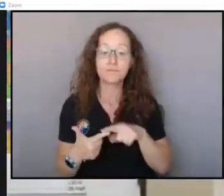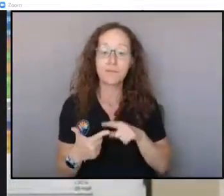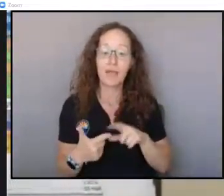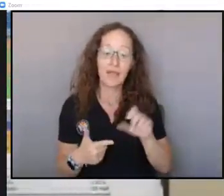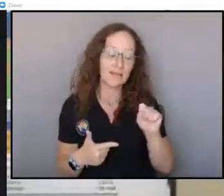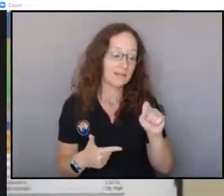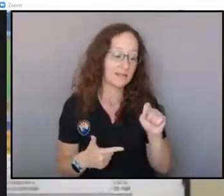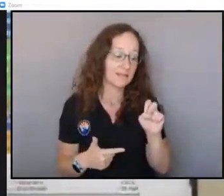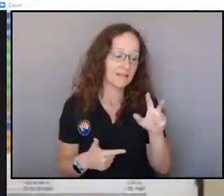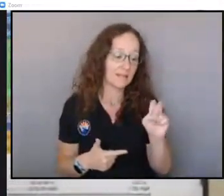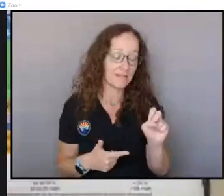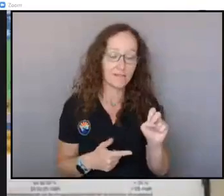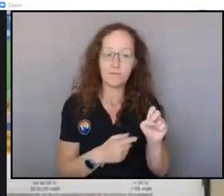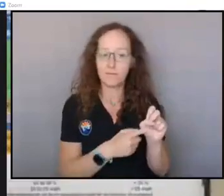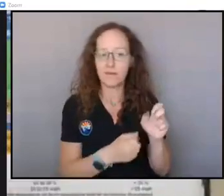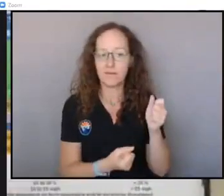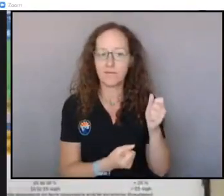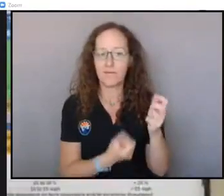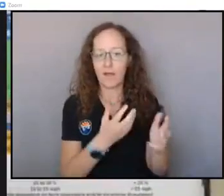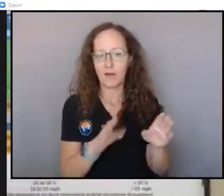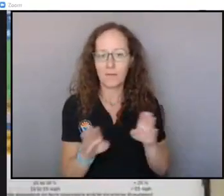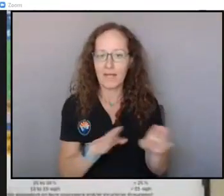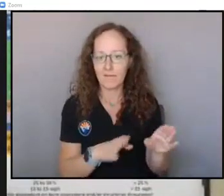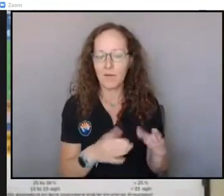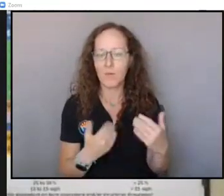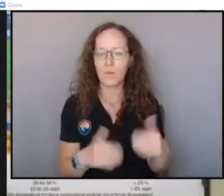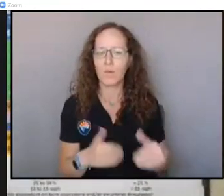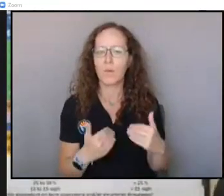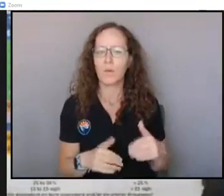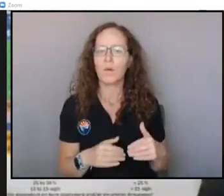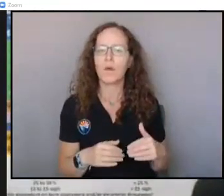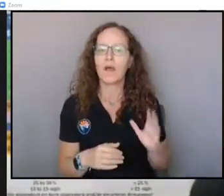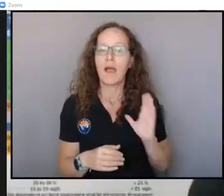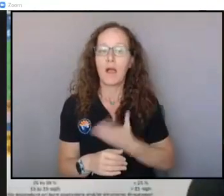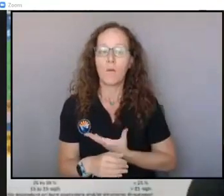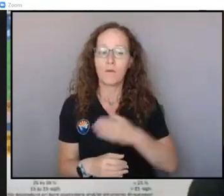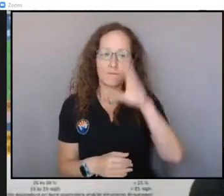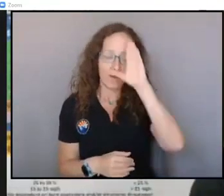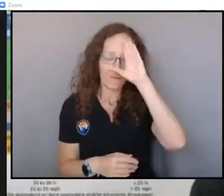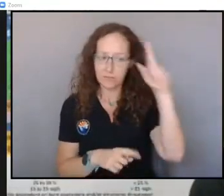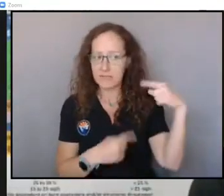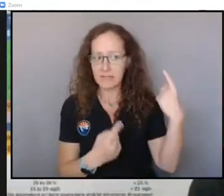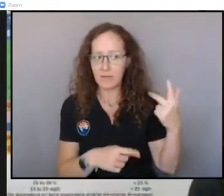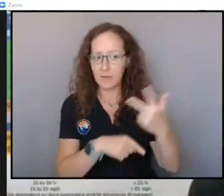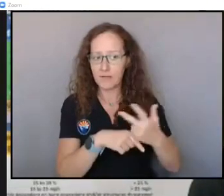FOR THE LAST THREE TO FOUR DAYS. THAT IS VERY HEROIC FOR WHAT THEY HAVE BEEN DOING. THAT IS A.